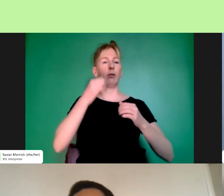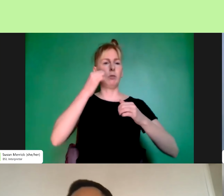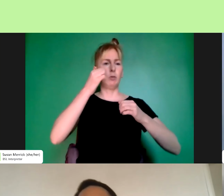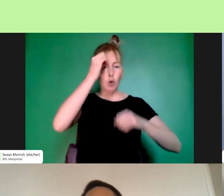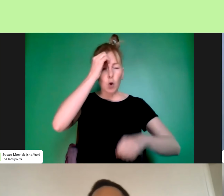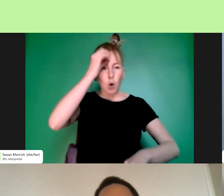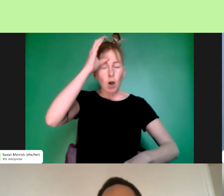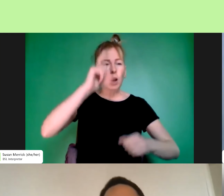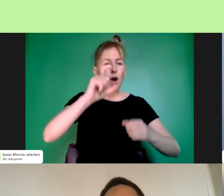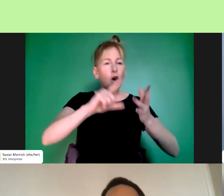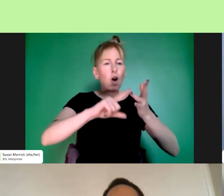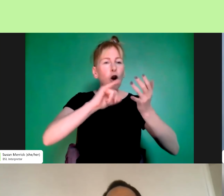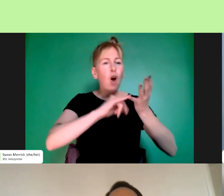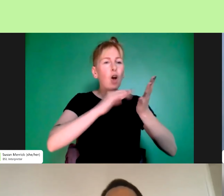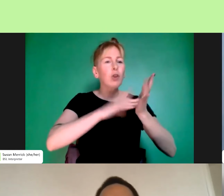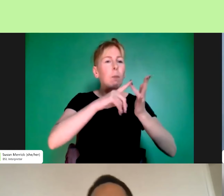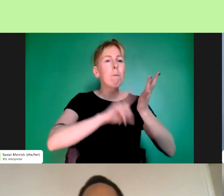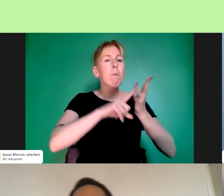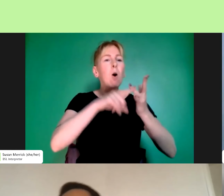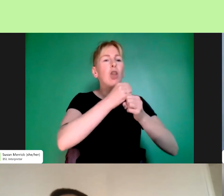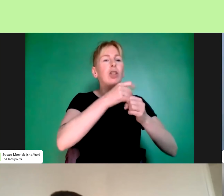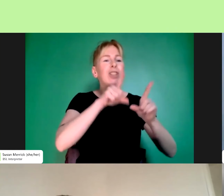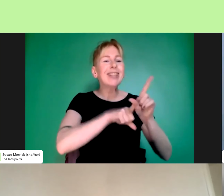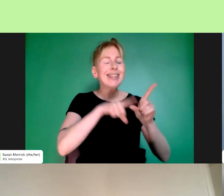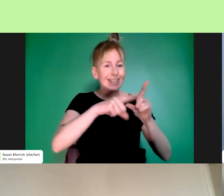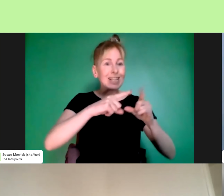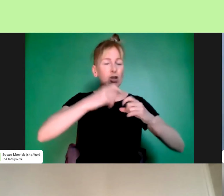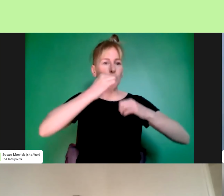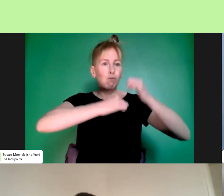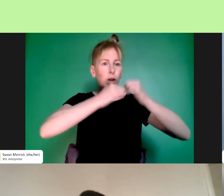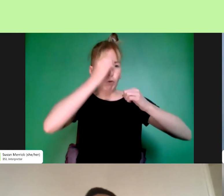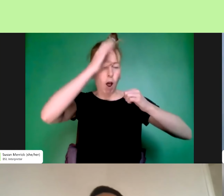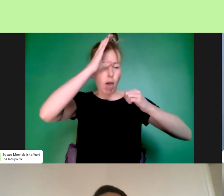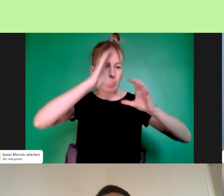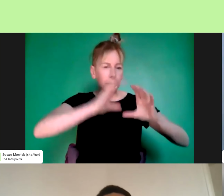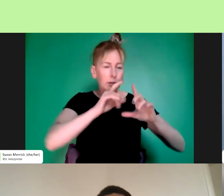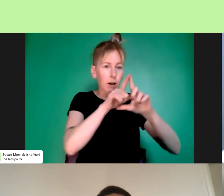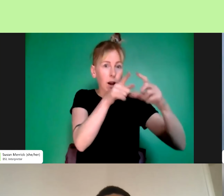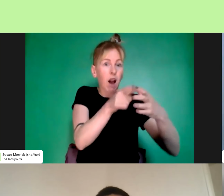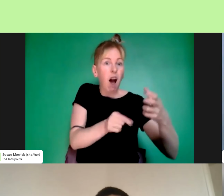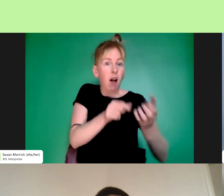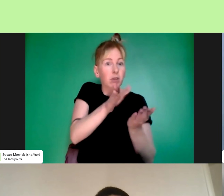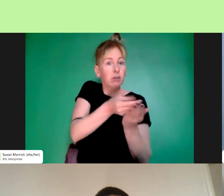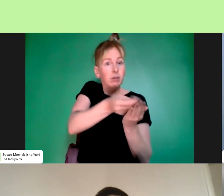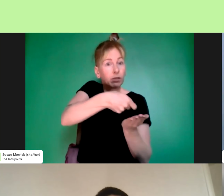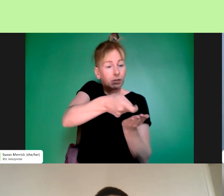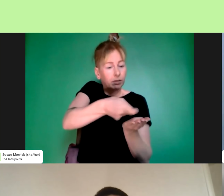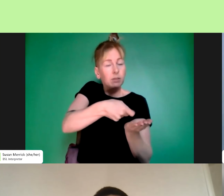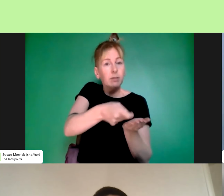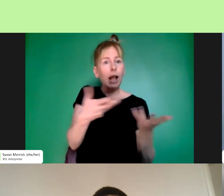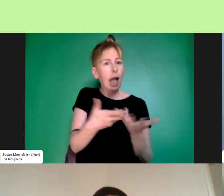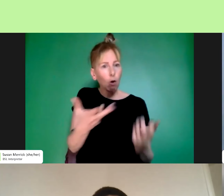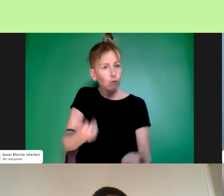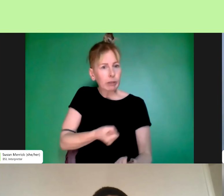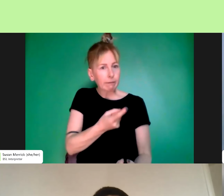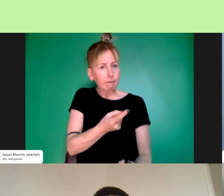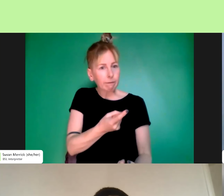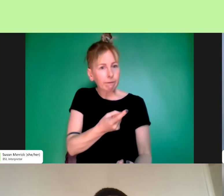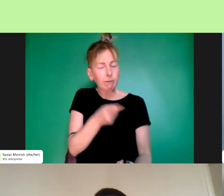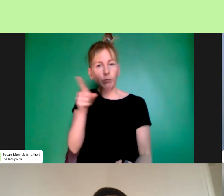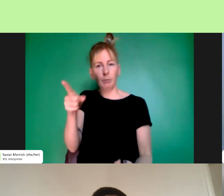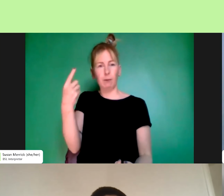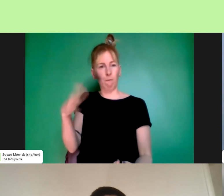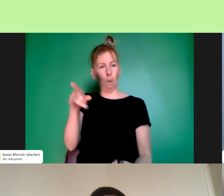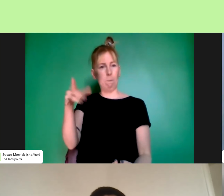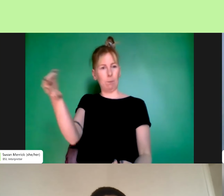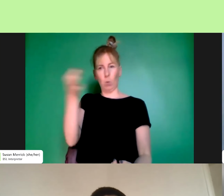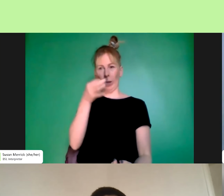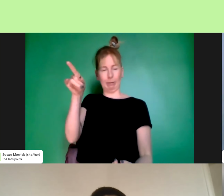And yeah, very briefly received very well by the, the people that I made it for